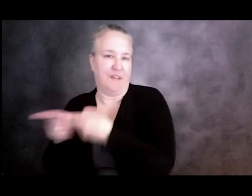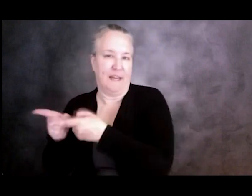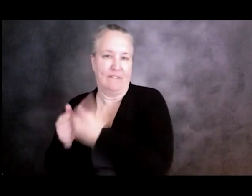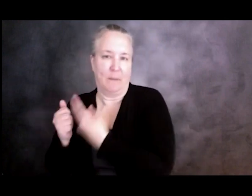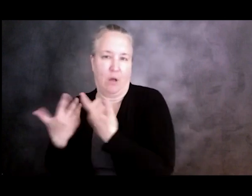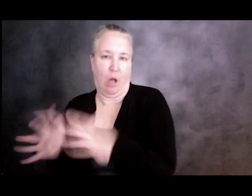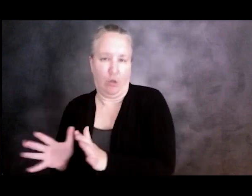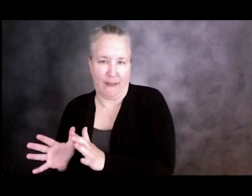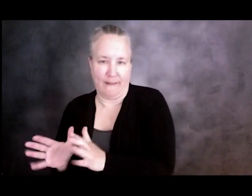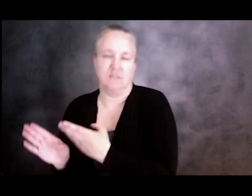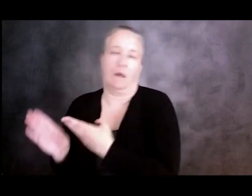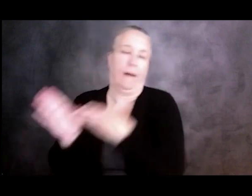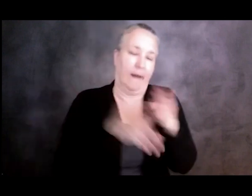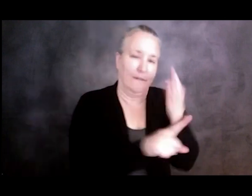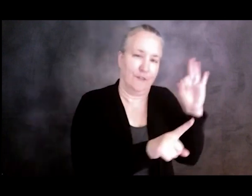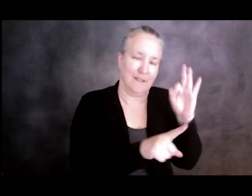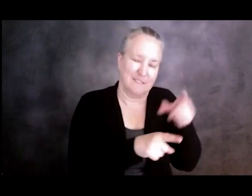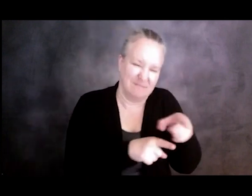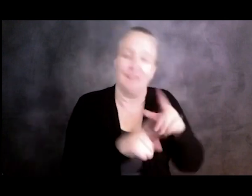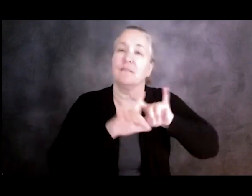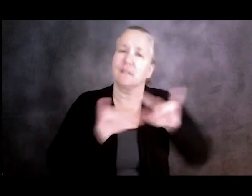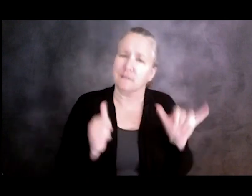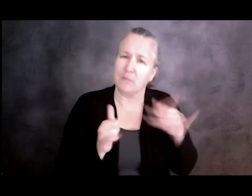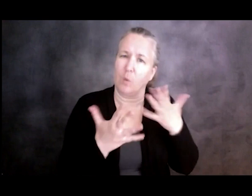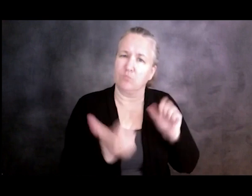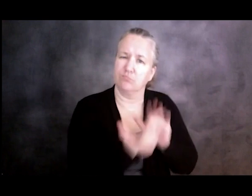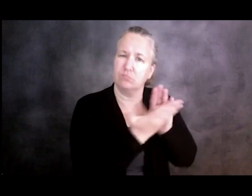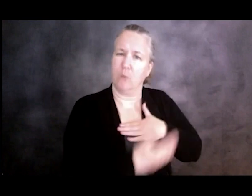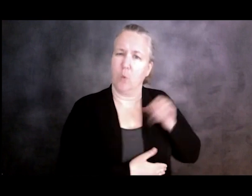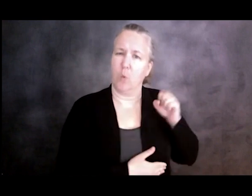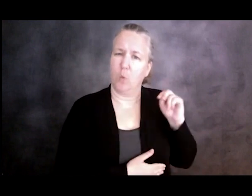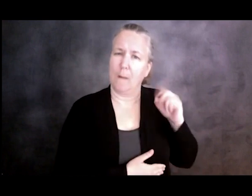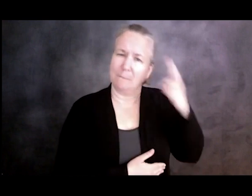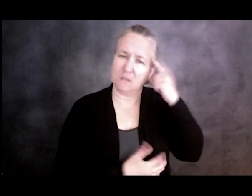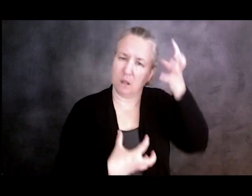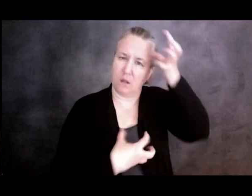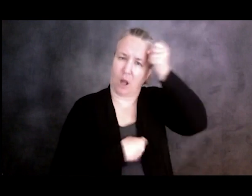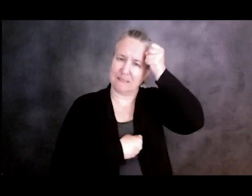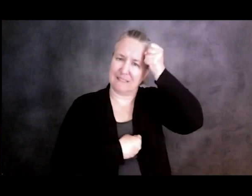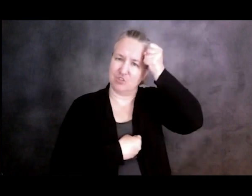And then I also wanted to confront my own mental colonization under French culture.